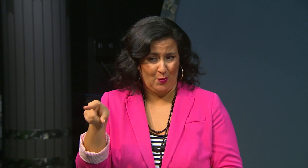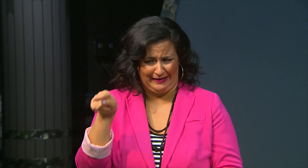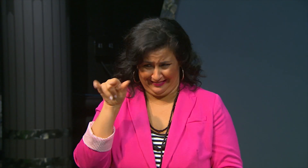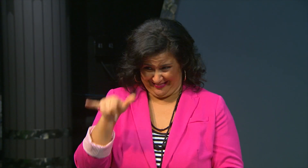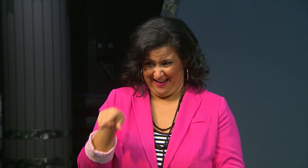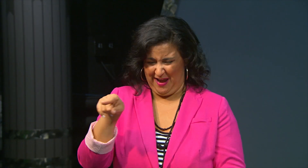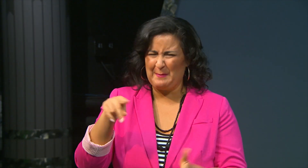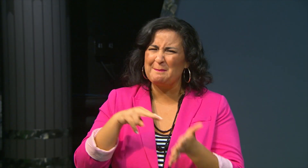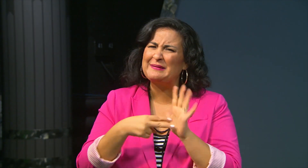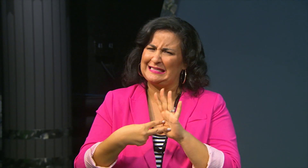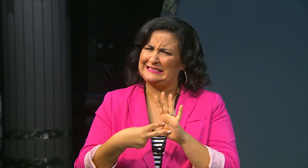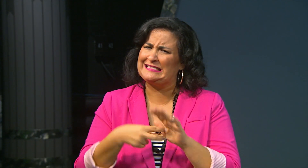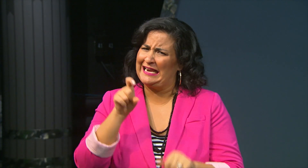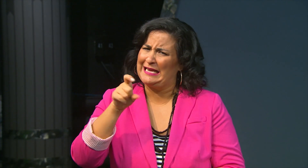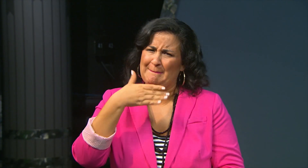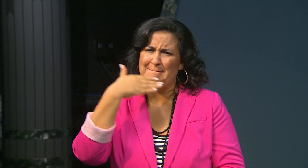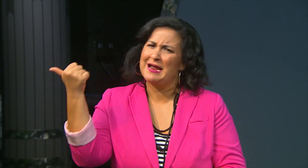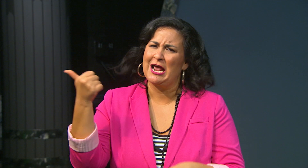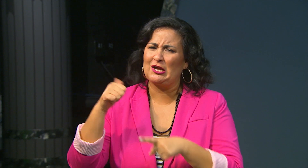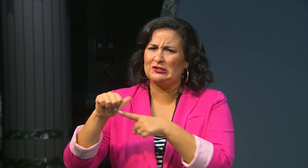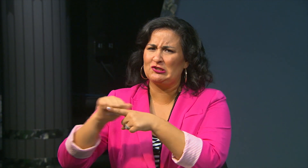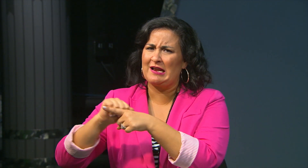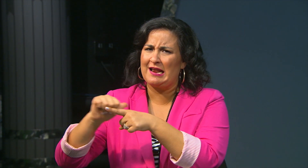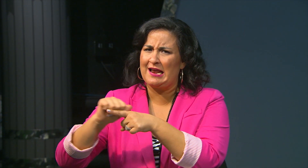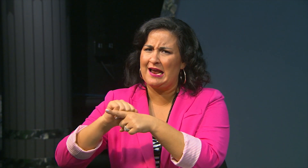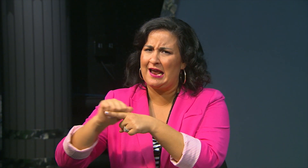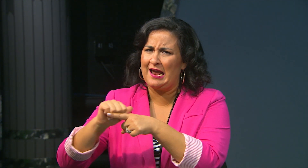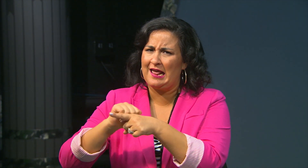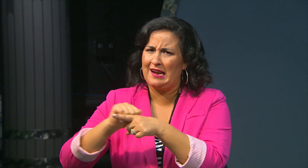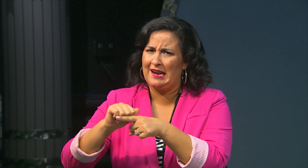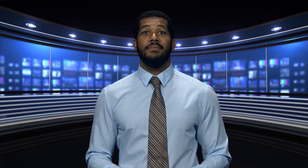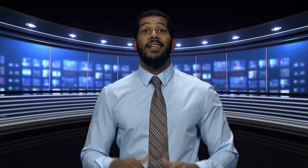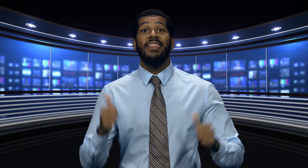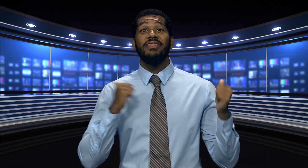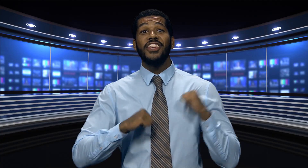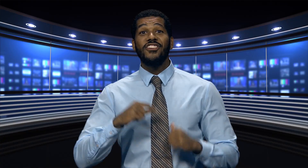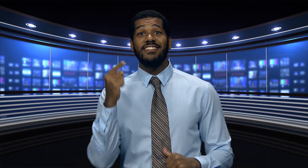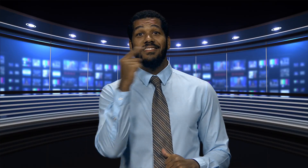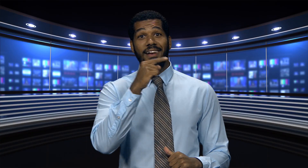the need for better training throughout the department.